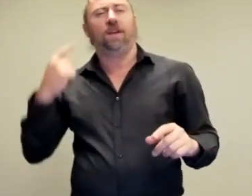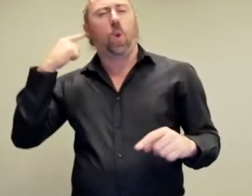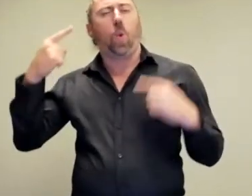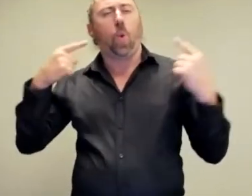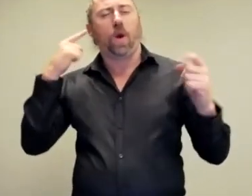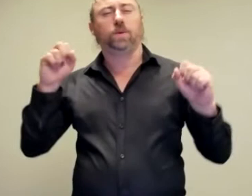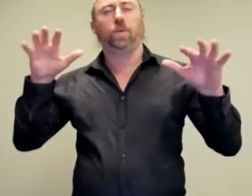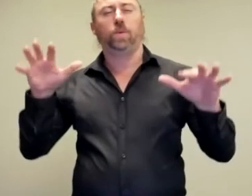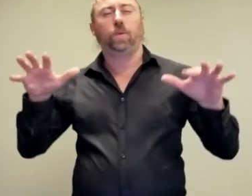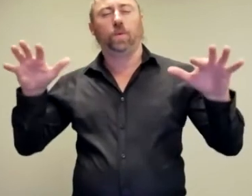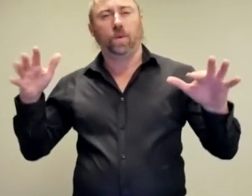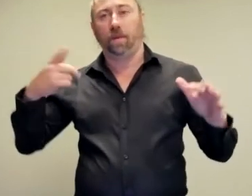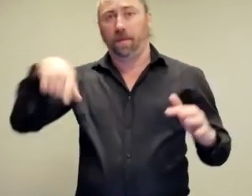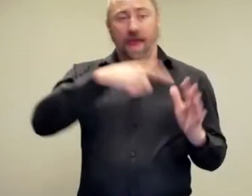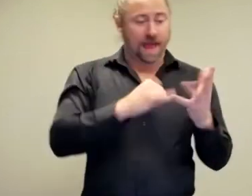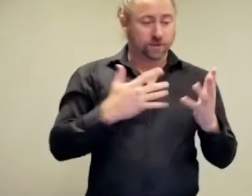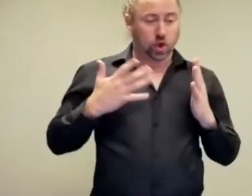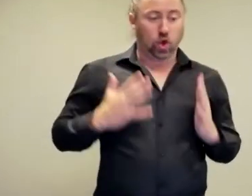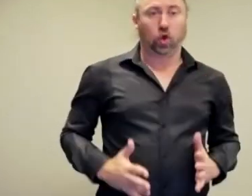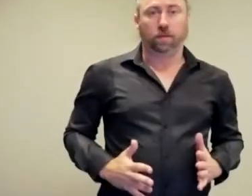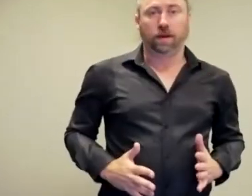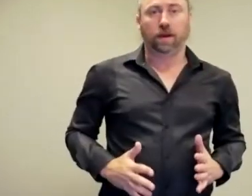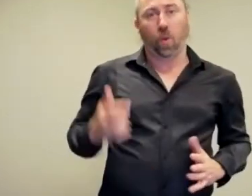suggests humanity's low blow on natural systems.